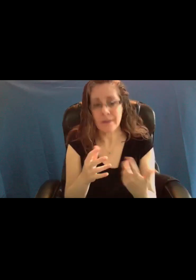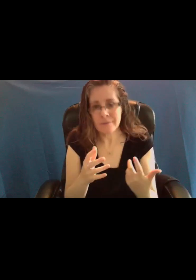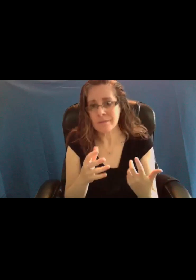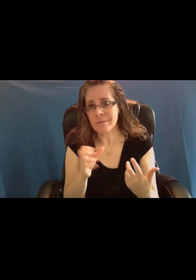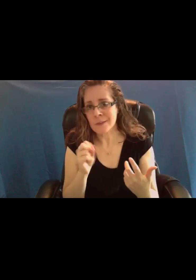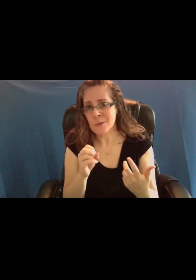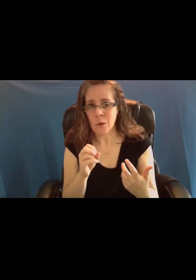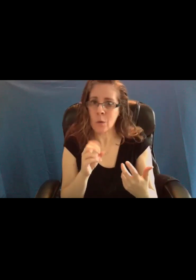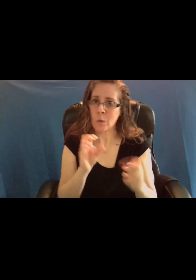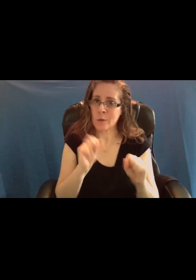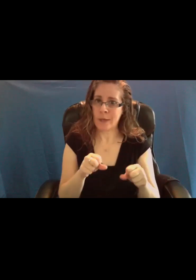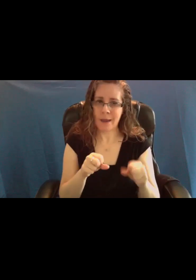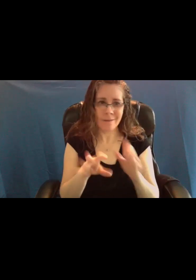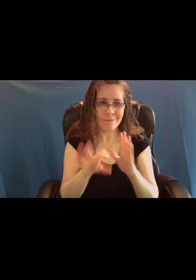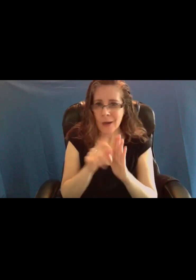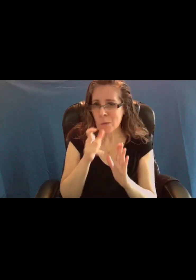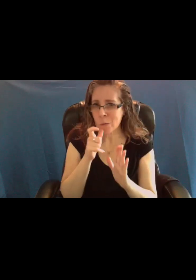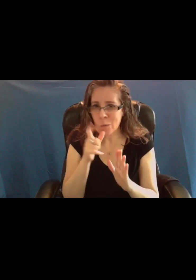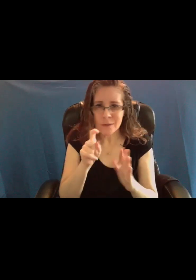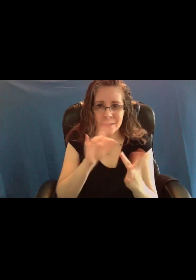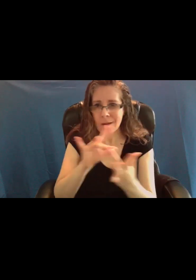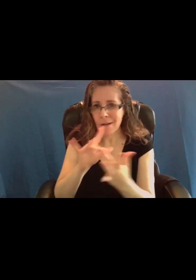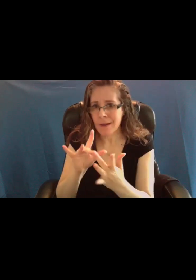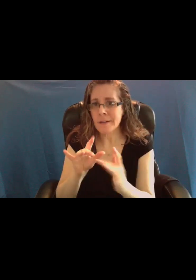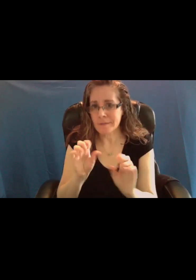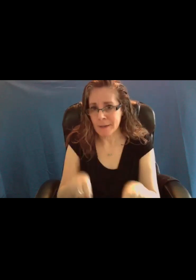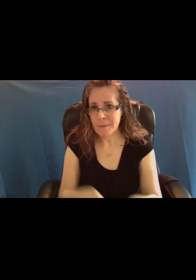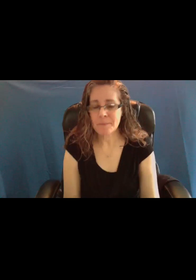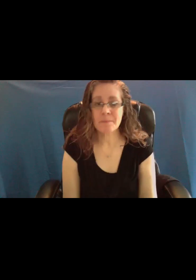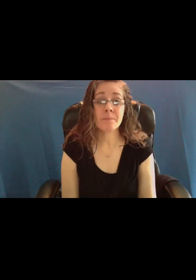finding them. So, regardless whether an entity opts to create